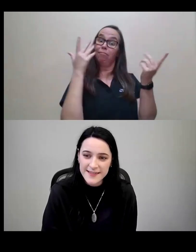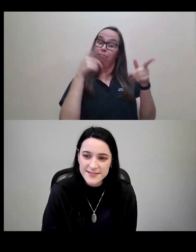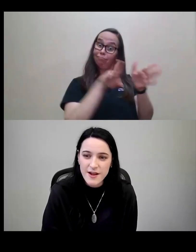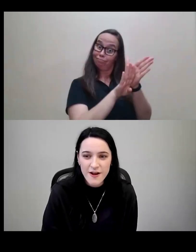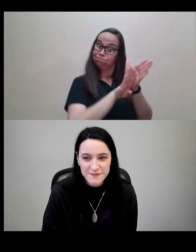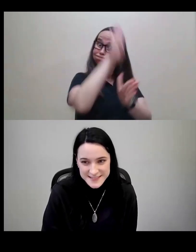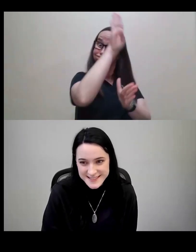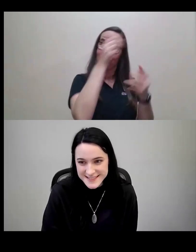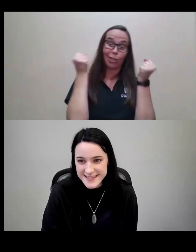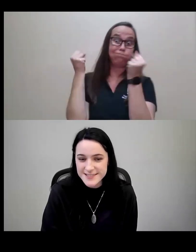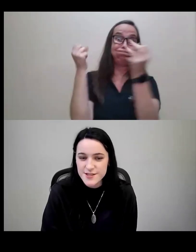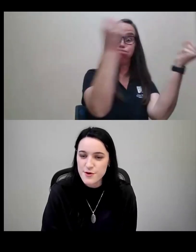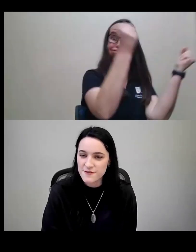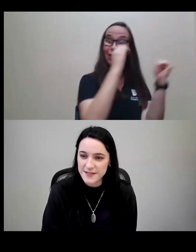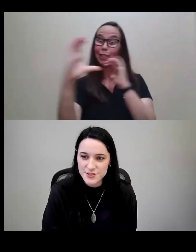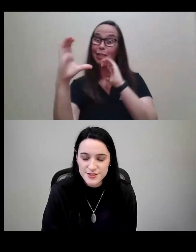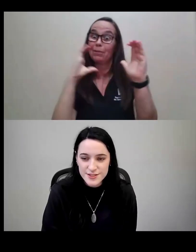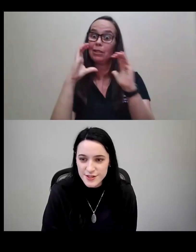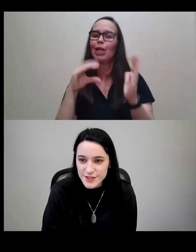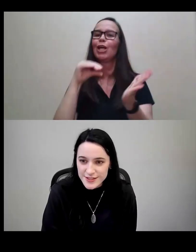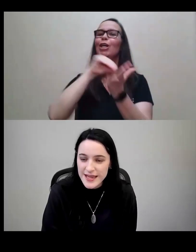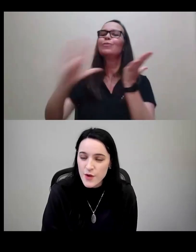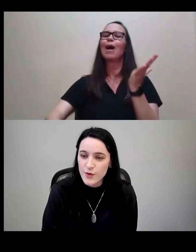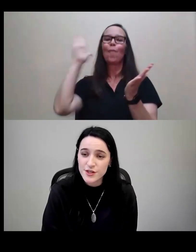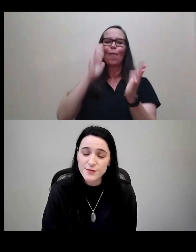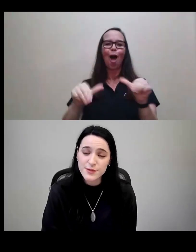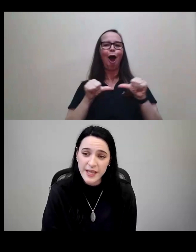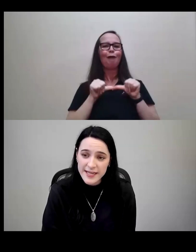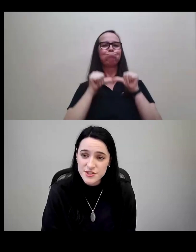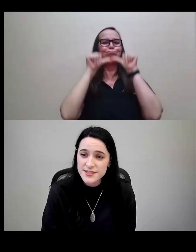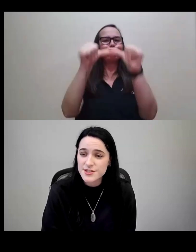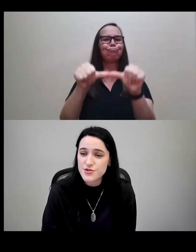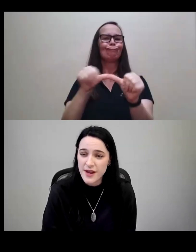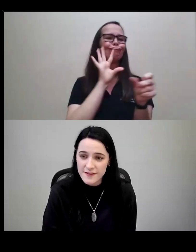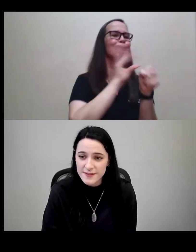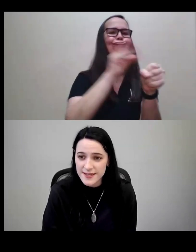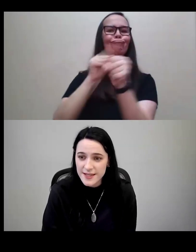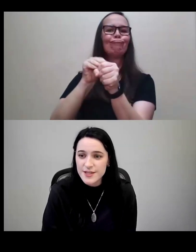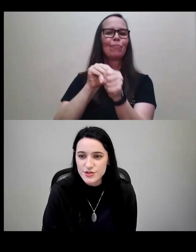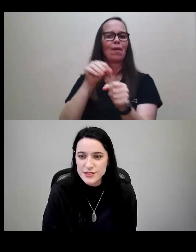And last obviously is the motivation to learn. When your communication is thriving,